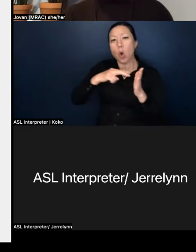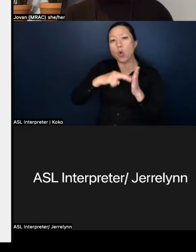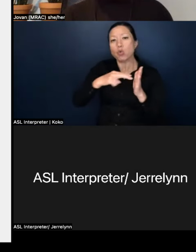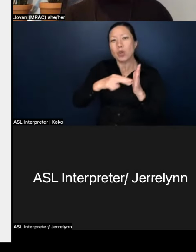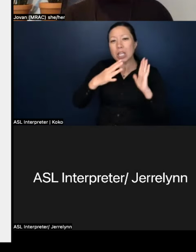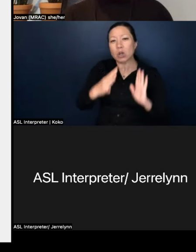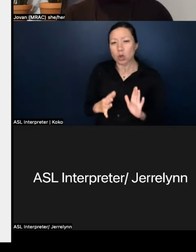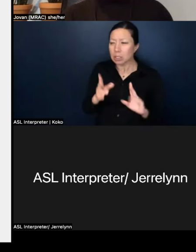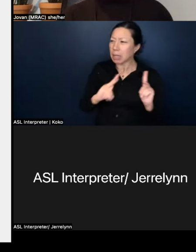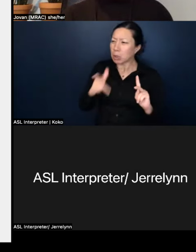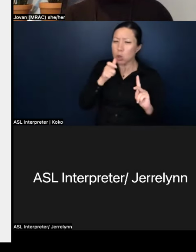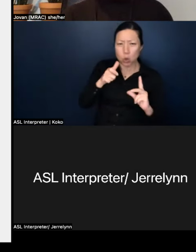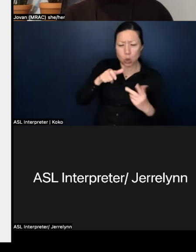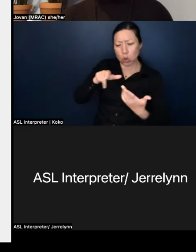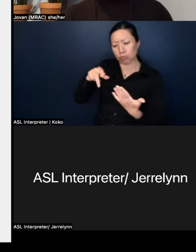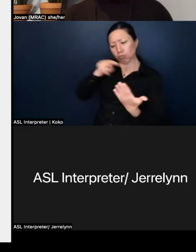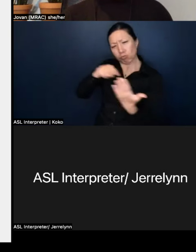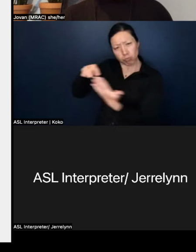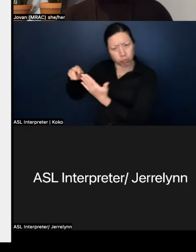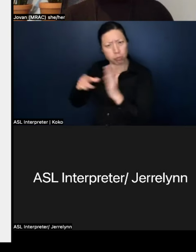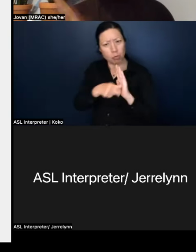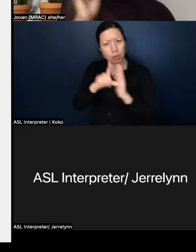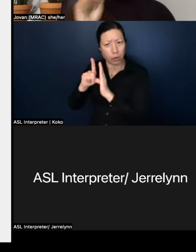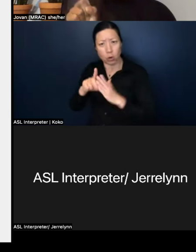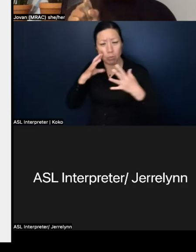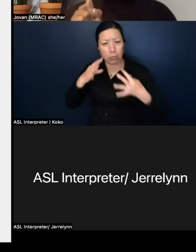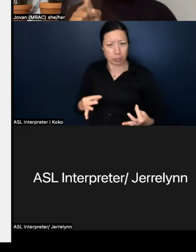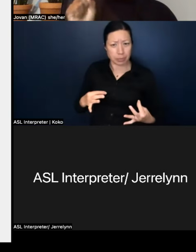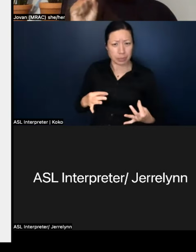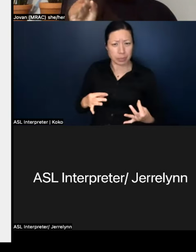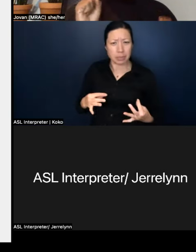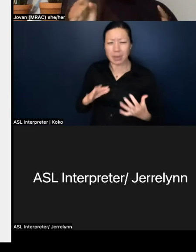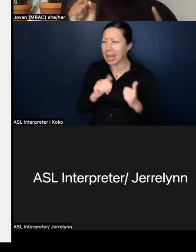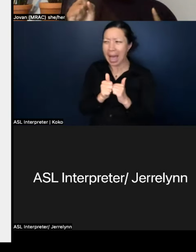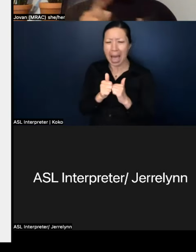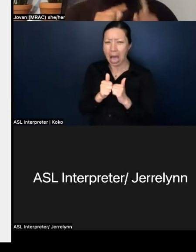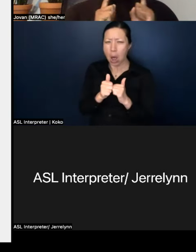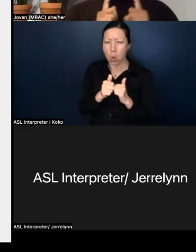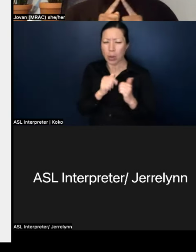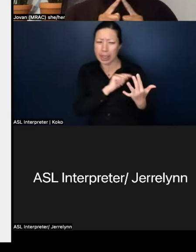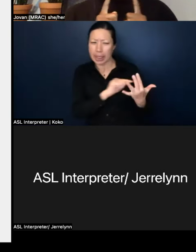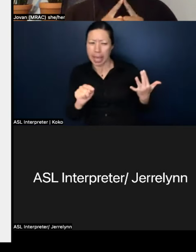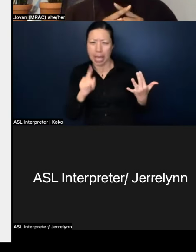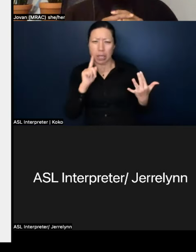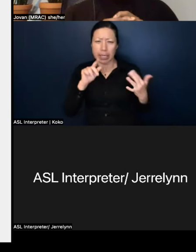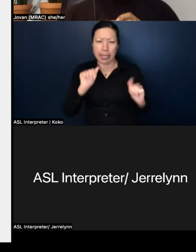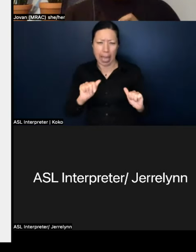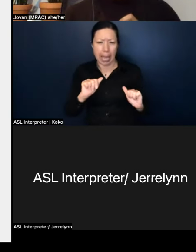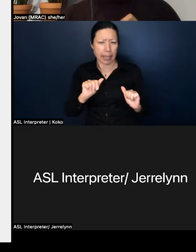will there be to determine eligibility? Sure, one thing that I did wanna say, that I did not include in this